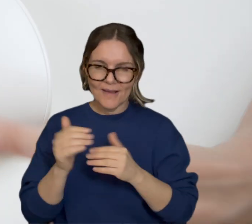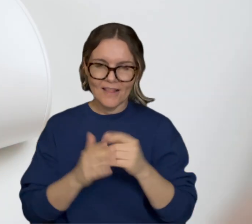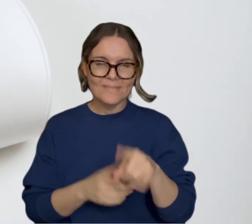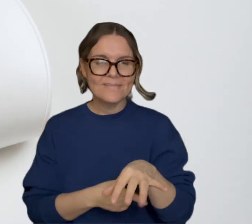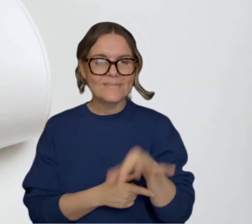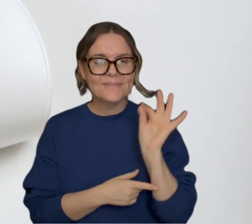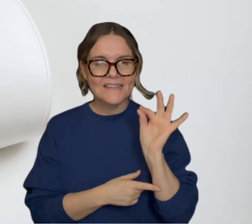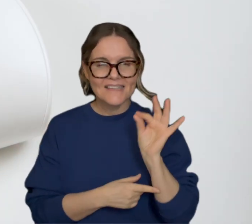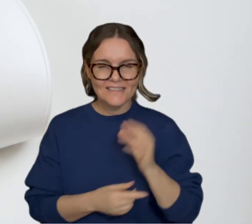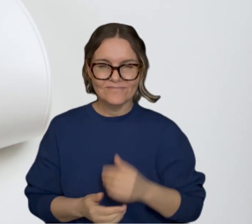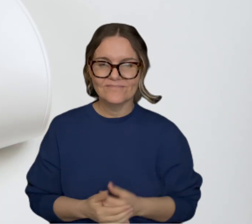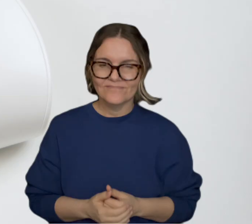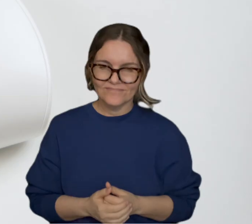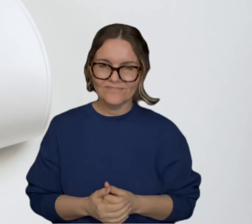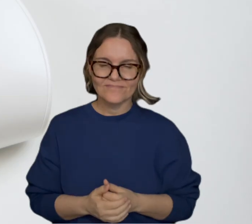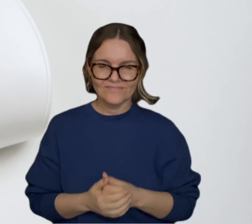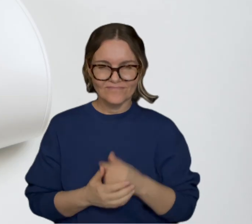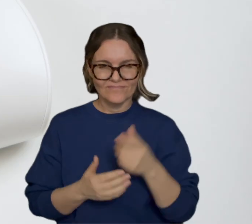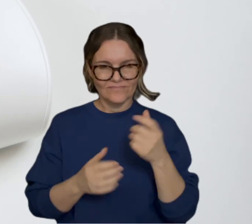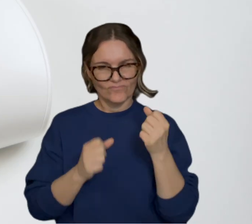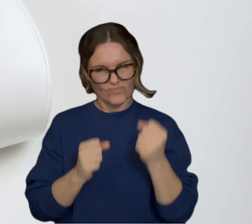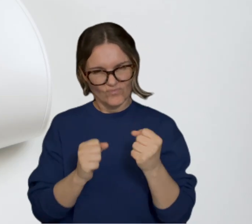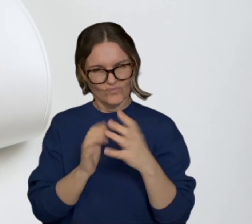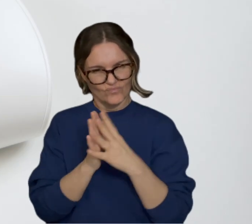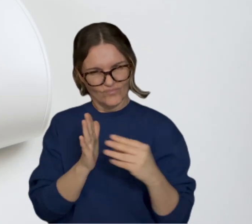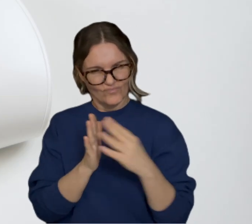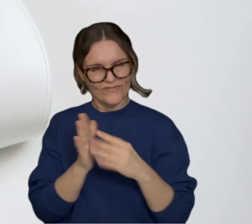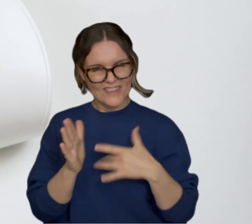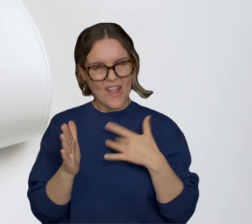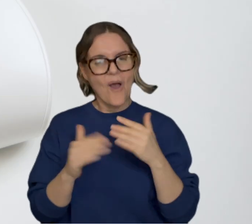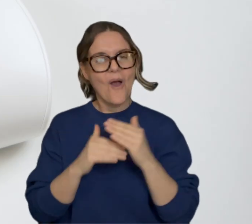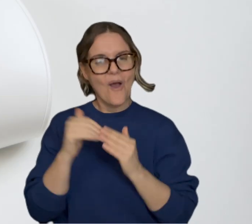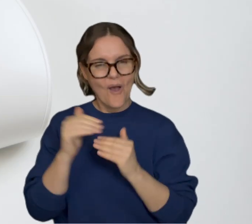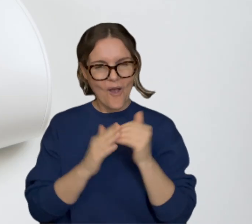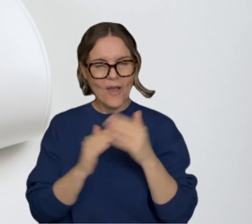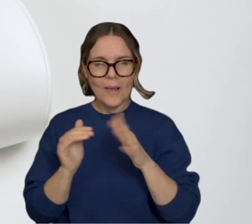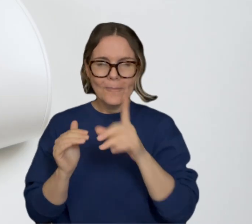to go with whatever feels most comfortable for you when you're choosing between those cycle speeds